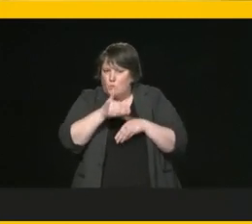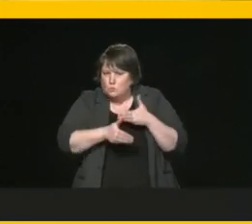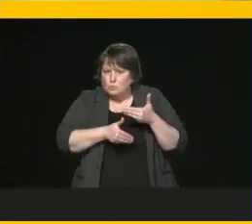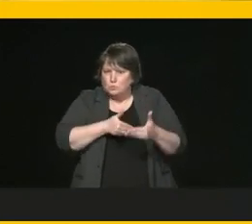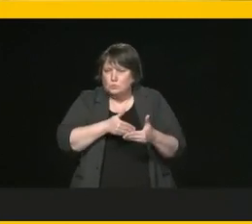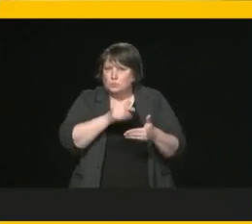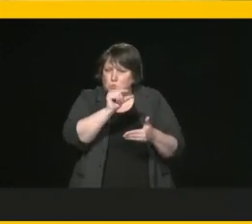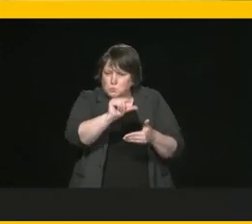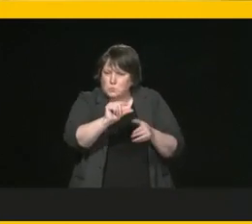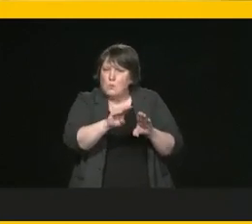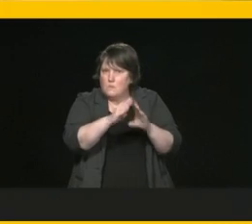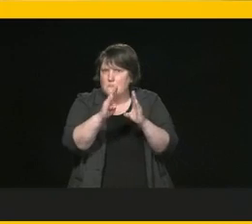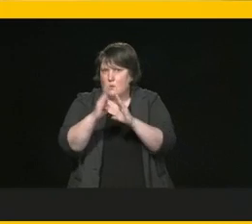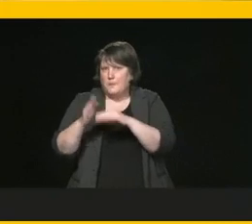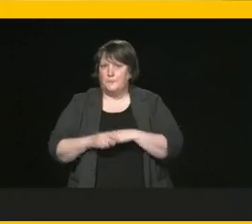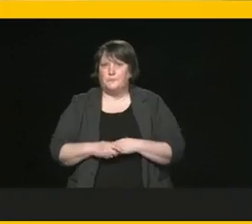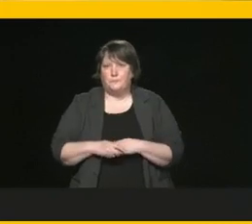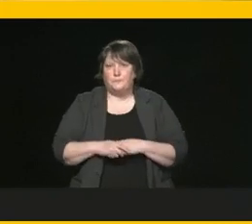BIT WE WILL TAKE CAREFUL STEPS